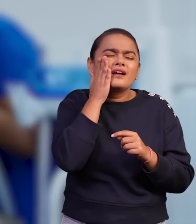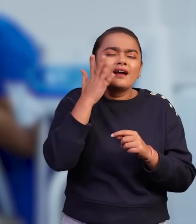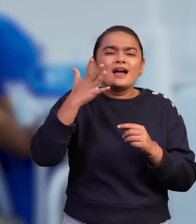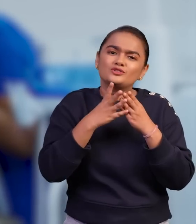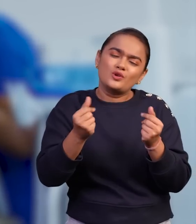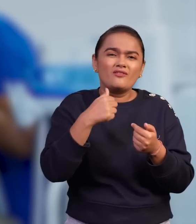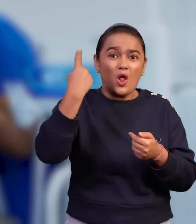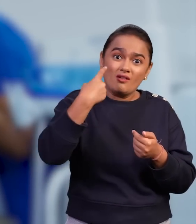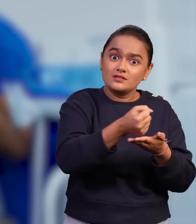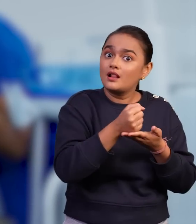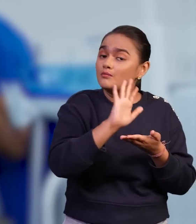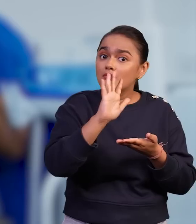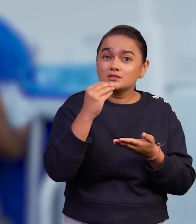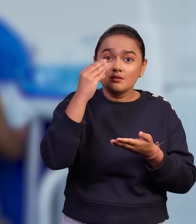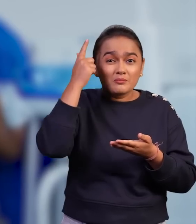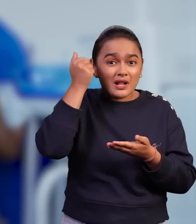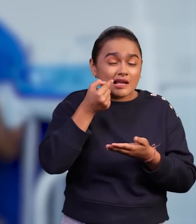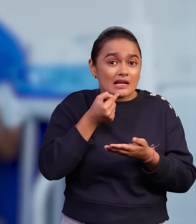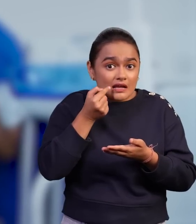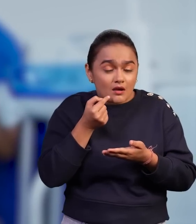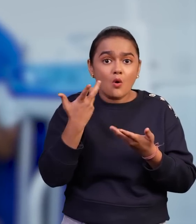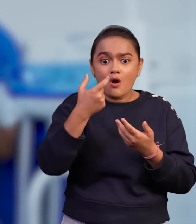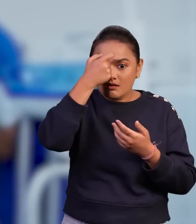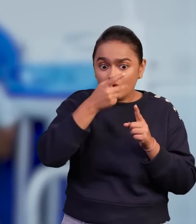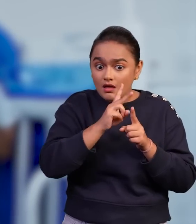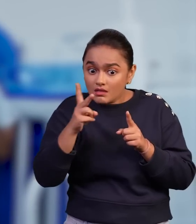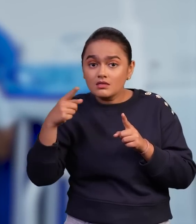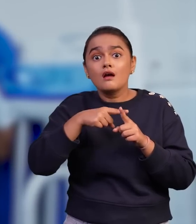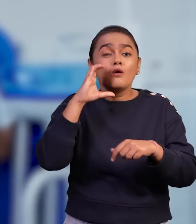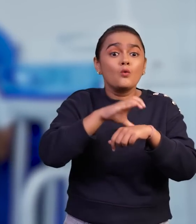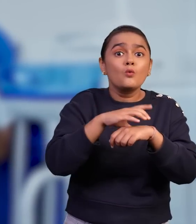This is because sometimes it can be caused by cavity or other dental issue